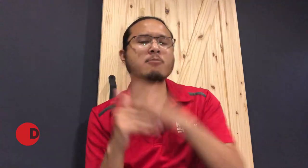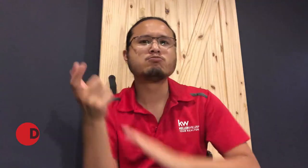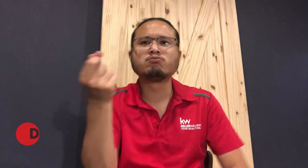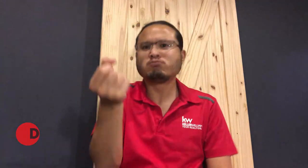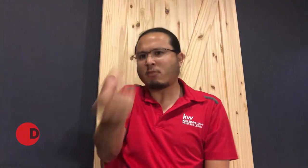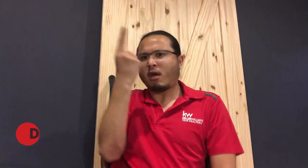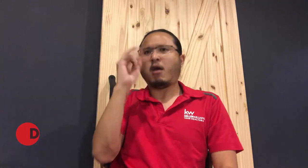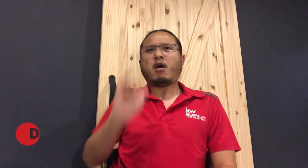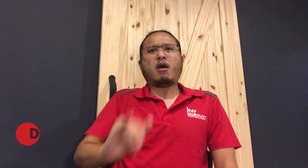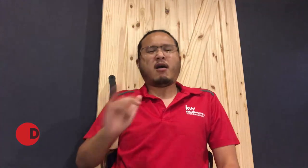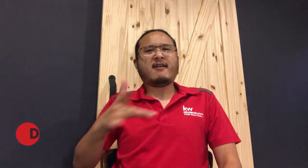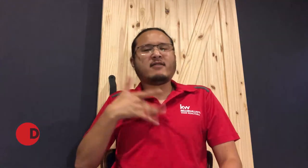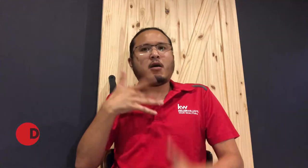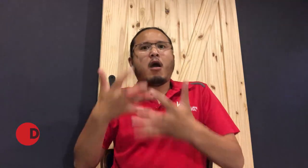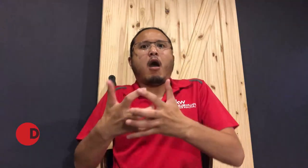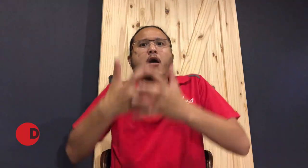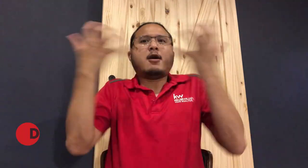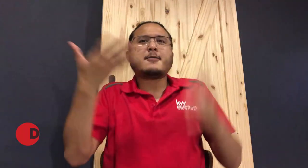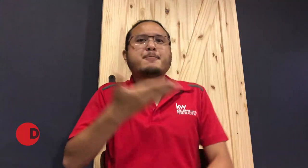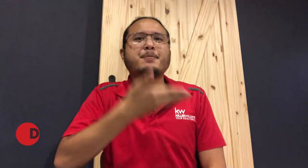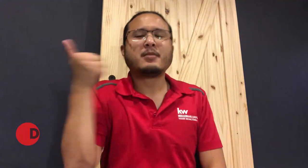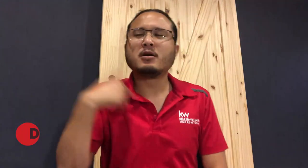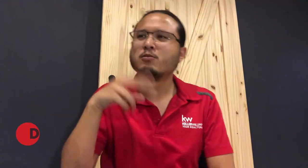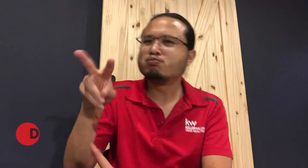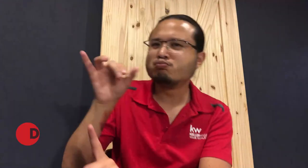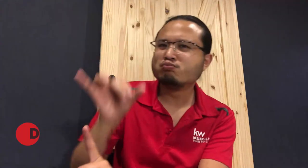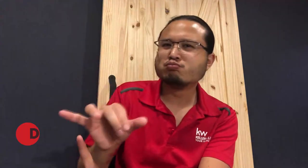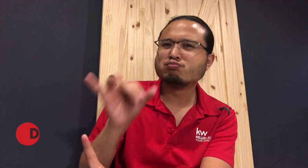comfortable and better understand the process.